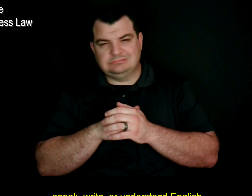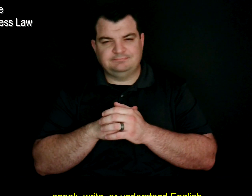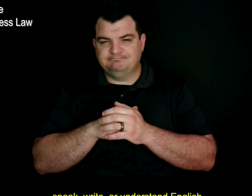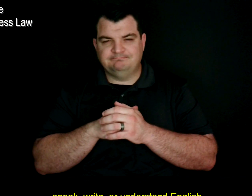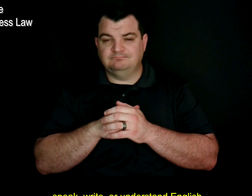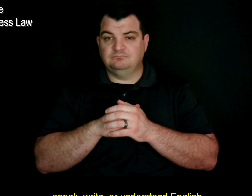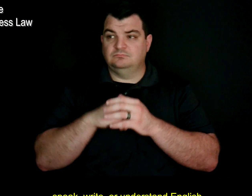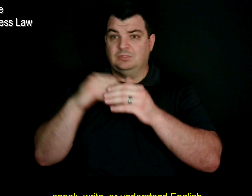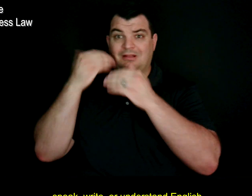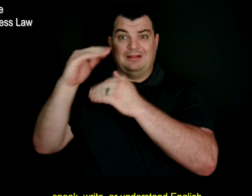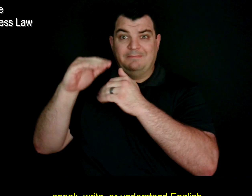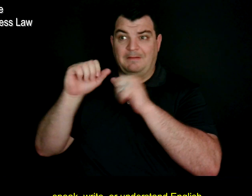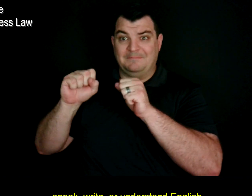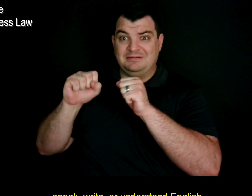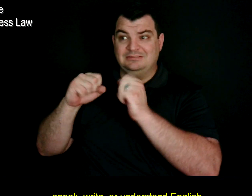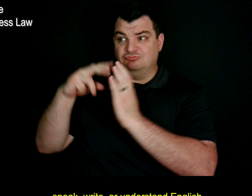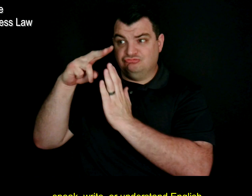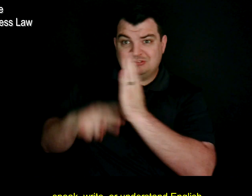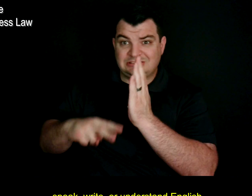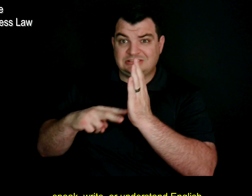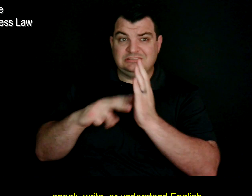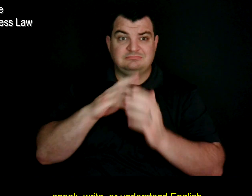speak, write, or understand English.